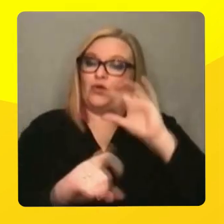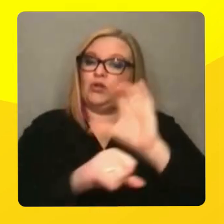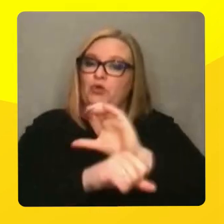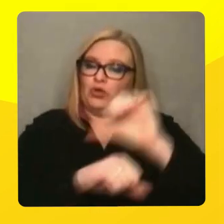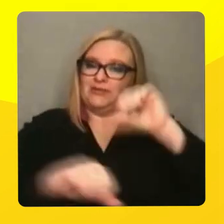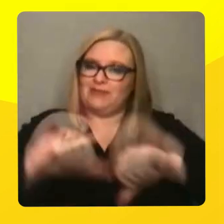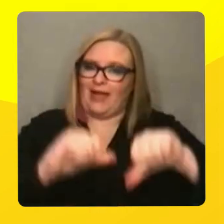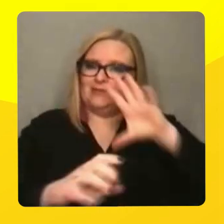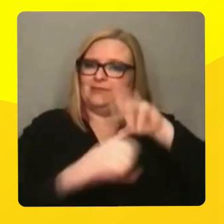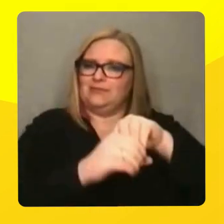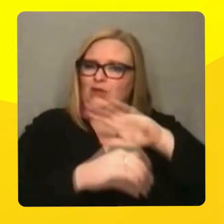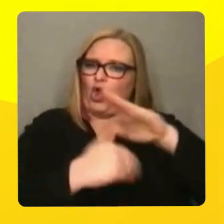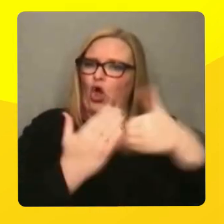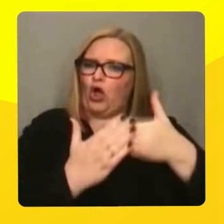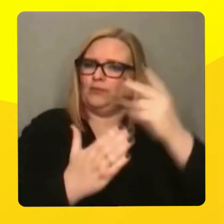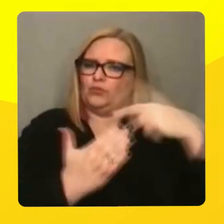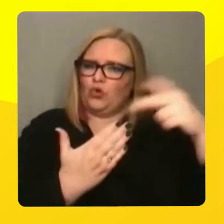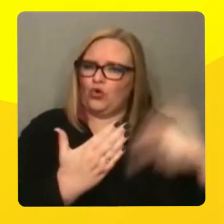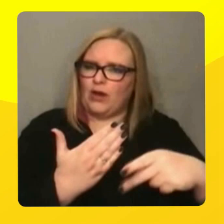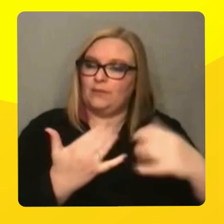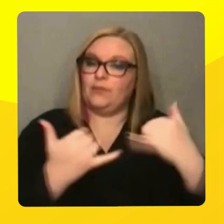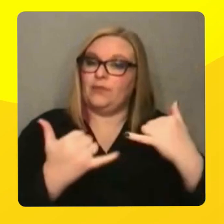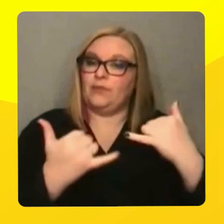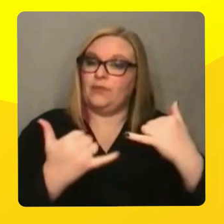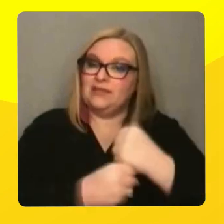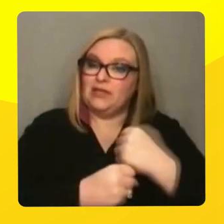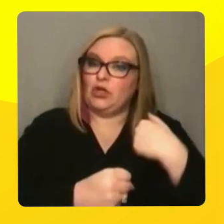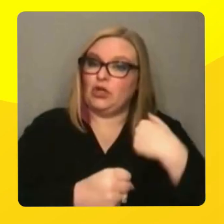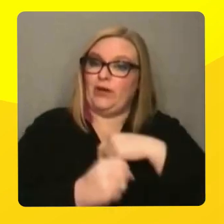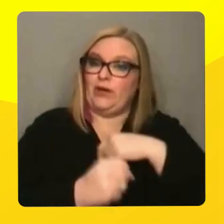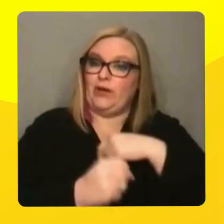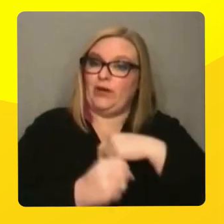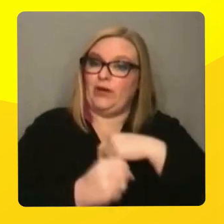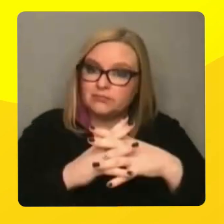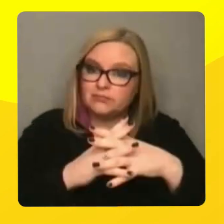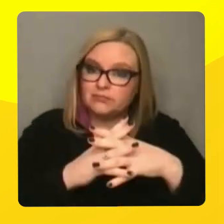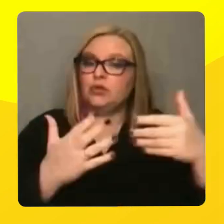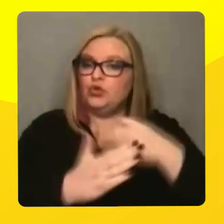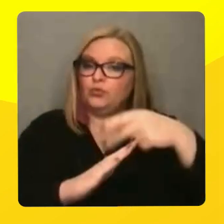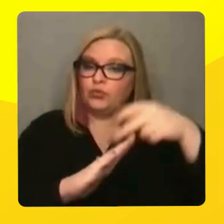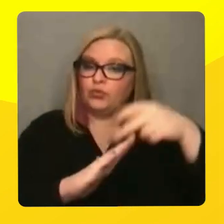This year, we're looking at a lot of new programs, including elementary physical education,